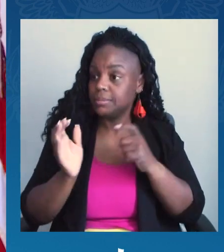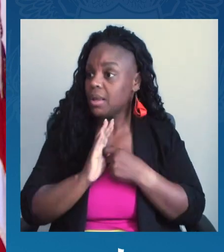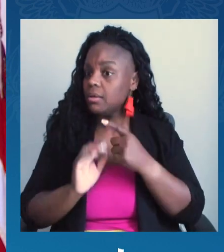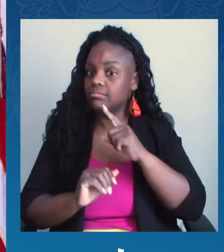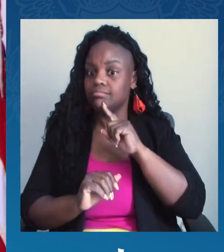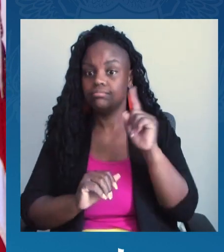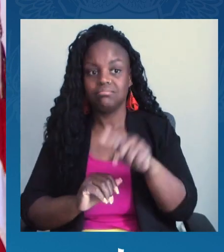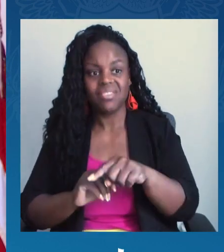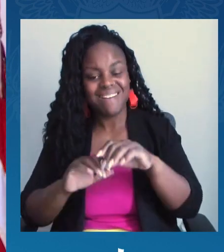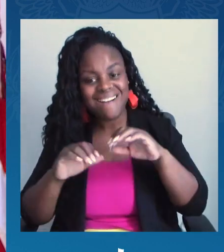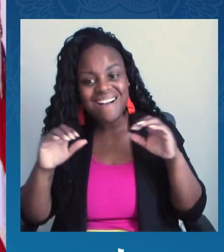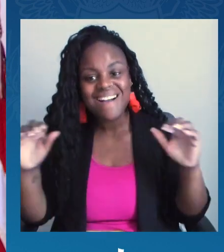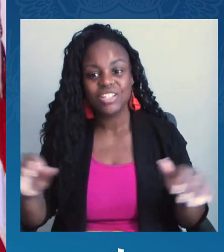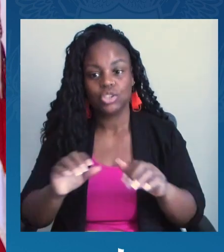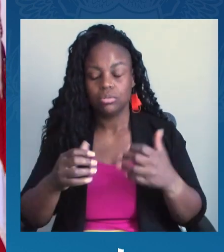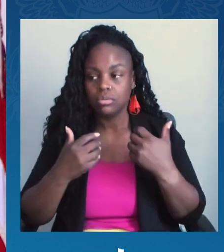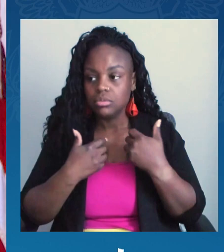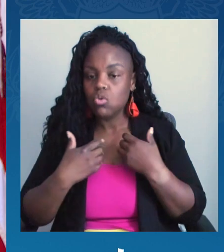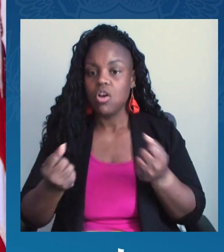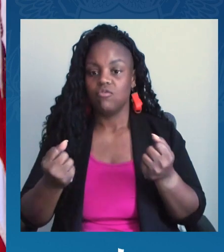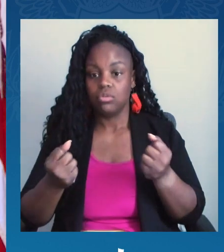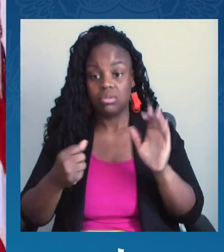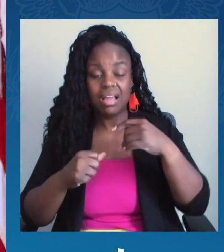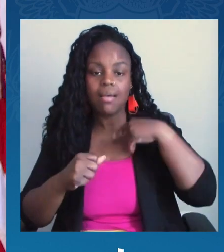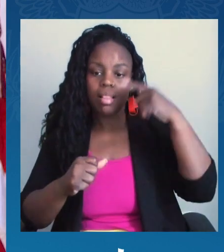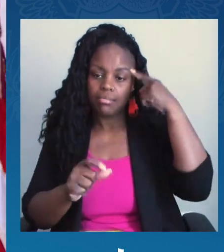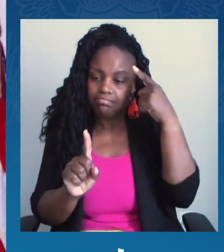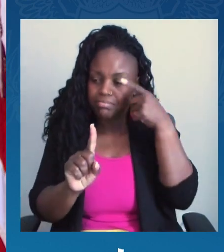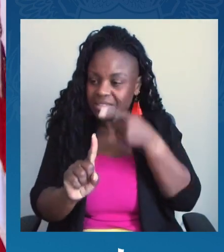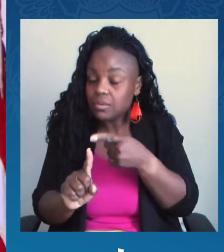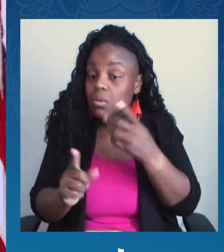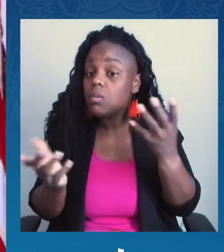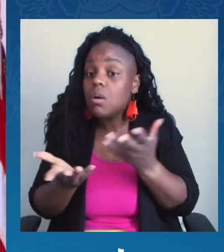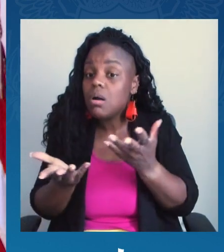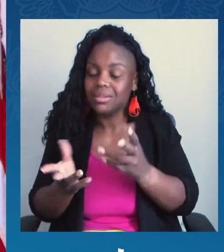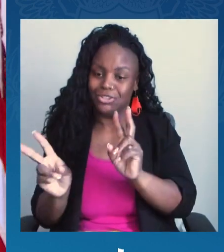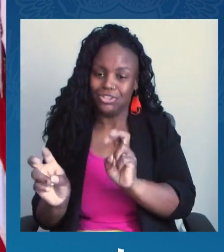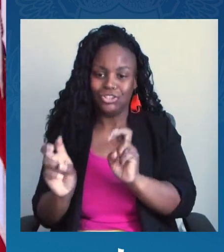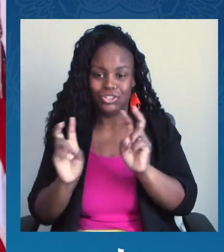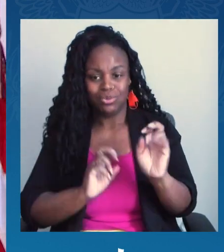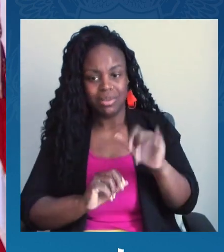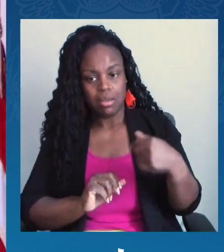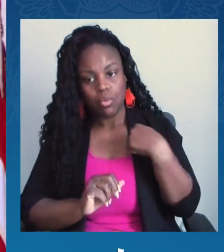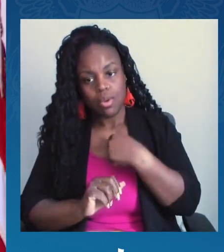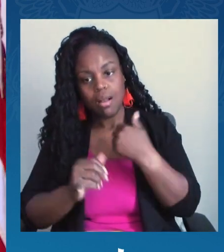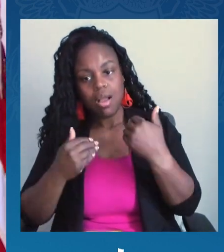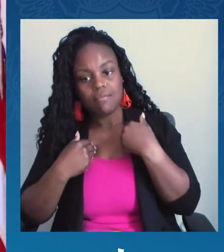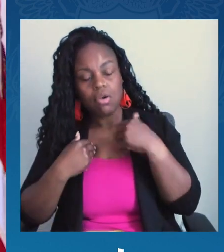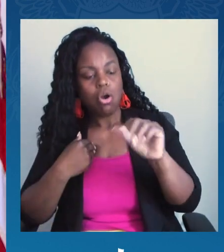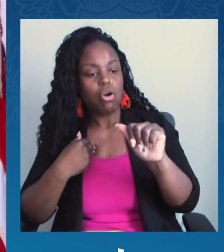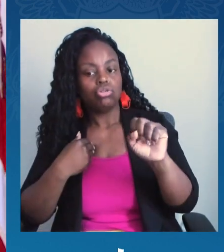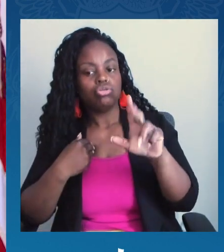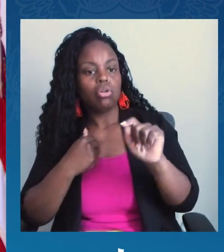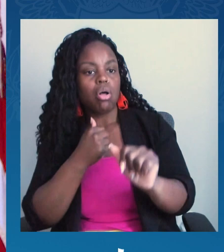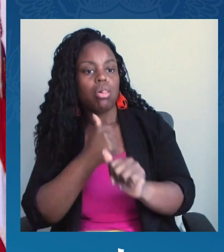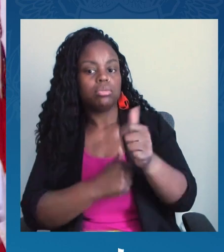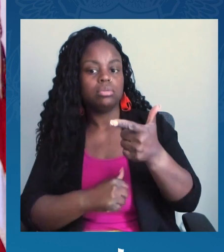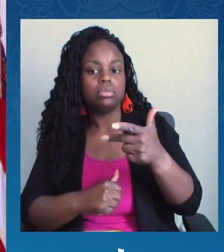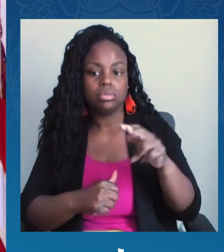When I think particularly about the issue of assault weapons, you know, assault weapons, most things,